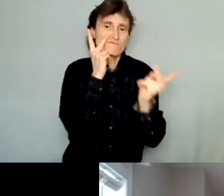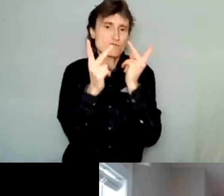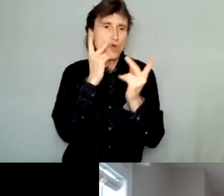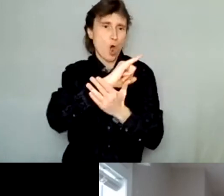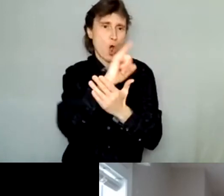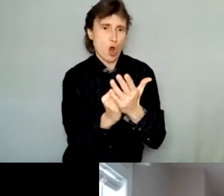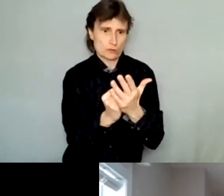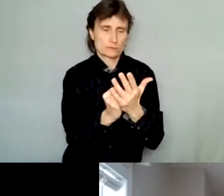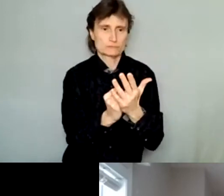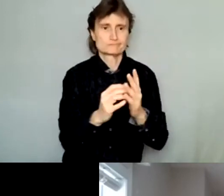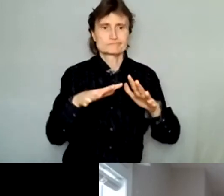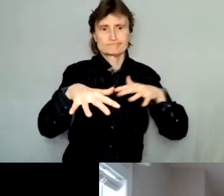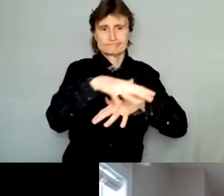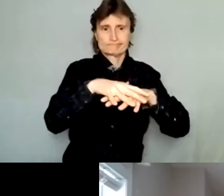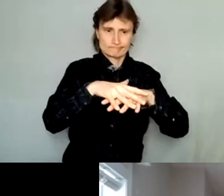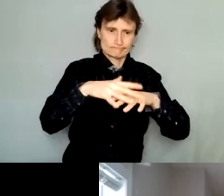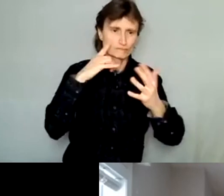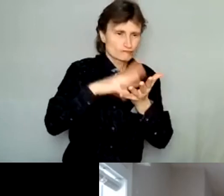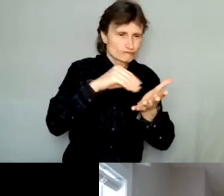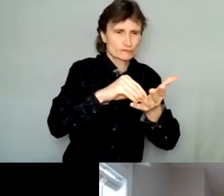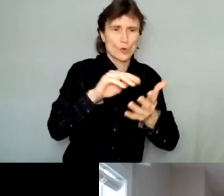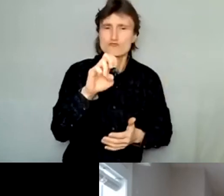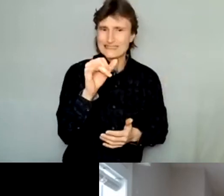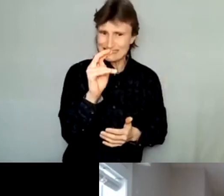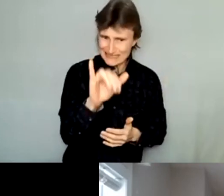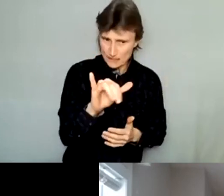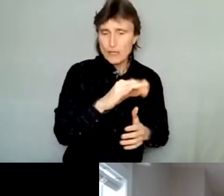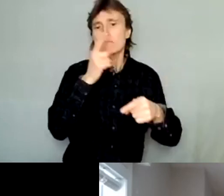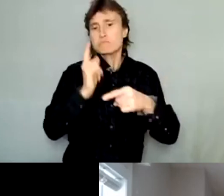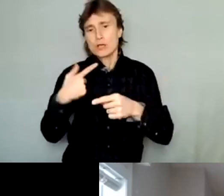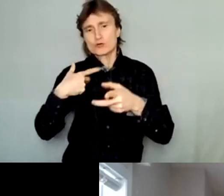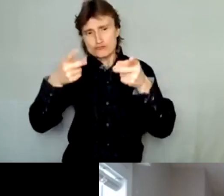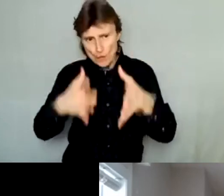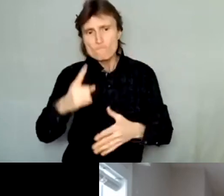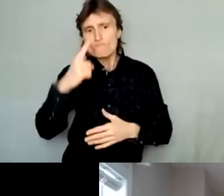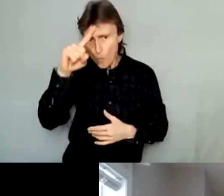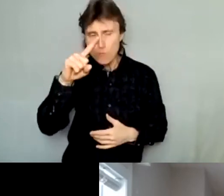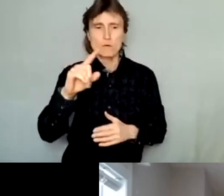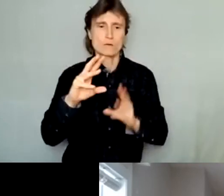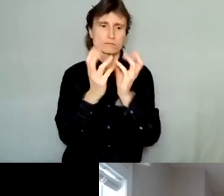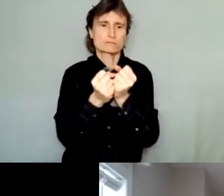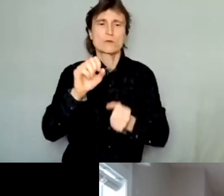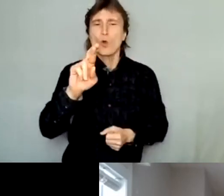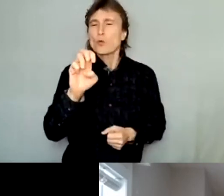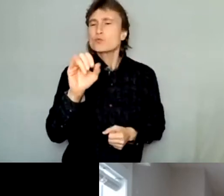and also the director of the residency program, overseeing the Walter Phillips Gallery and